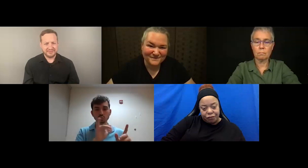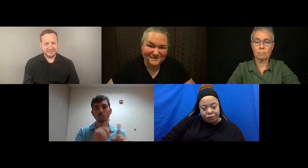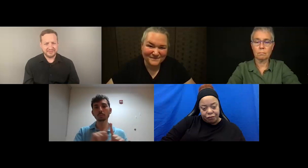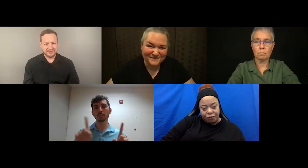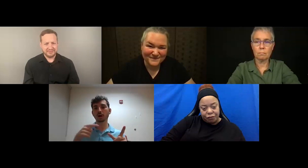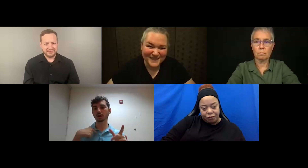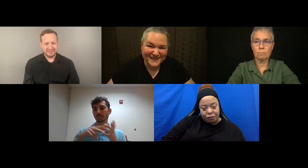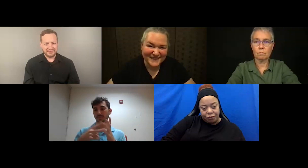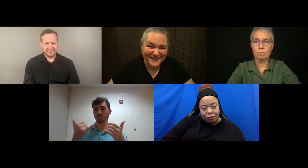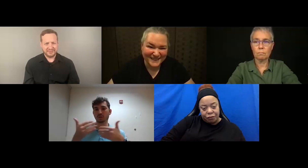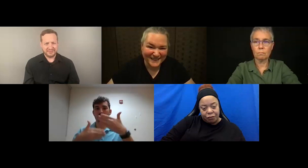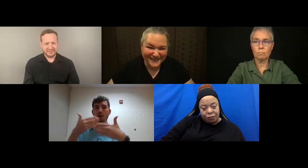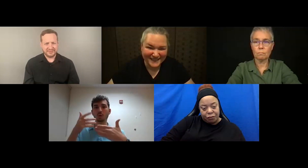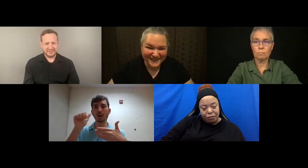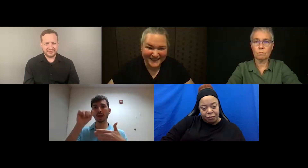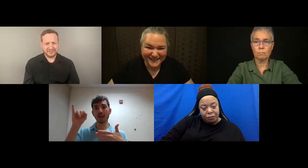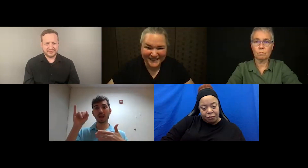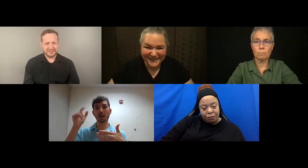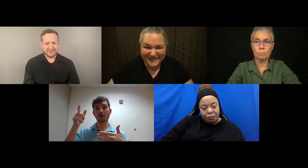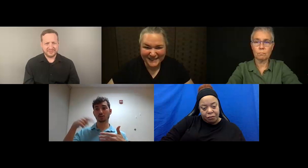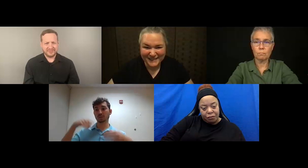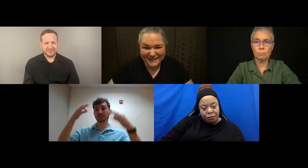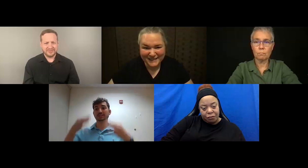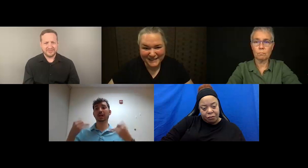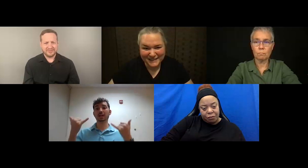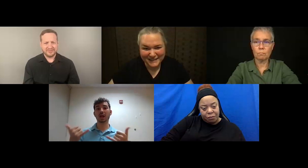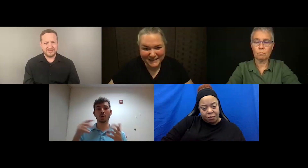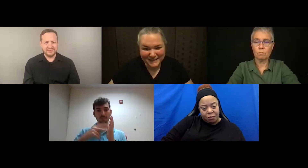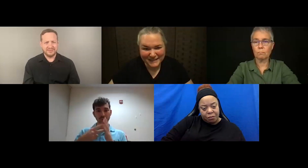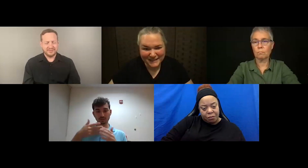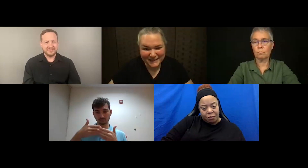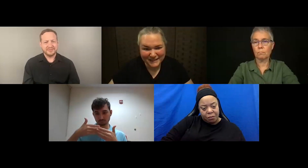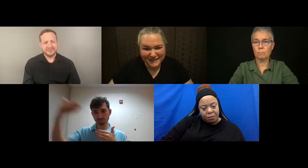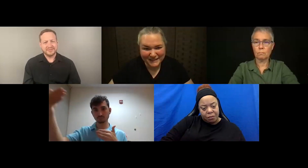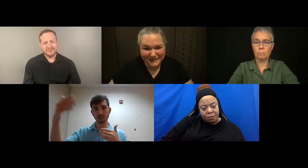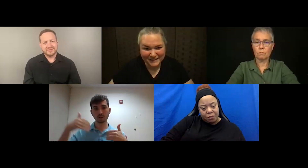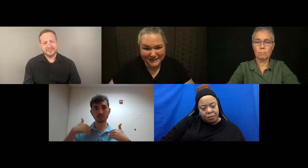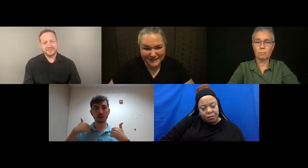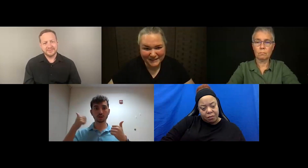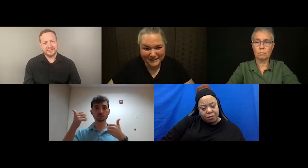only our current generation, but for generations to come. How we use AI, and